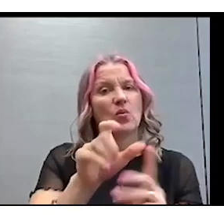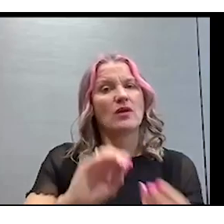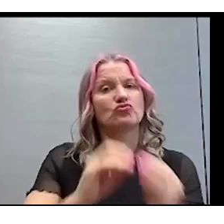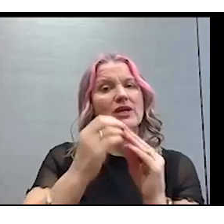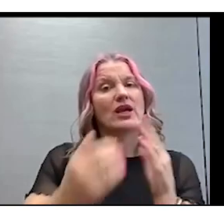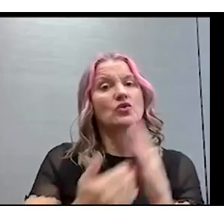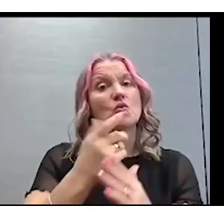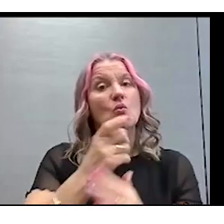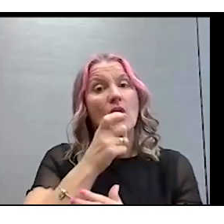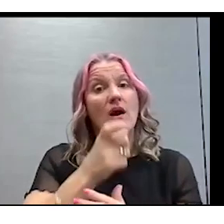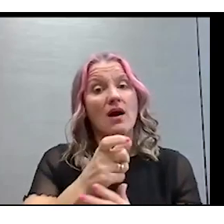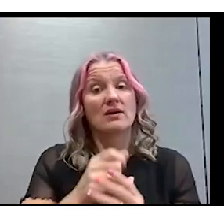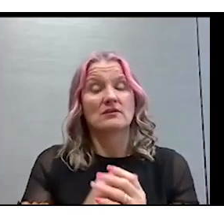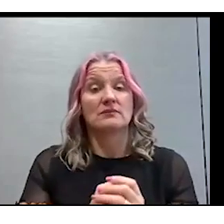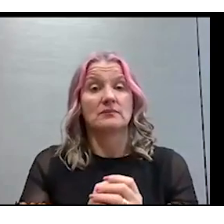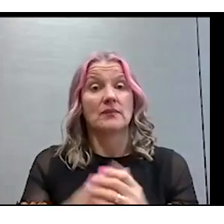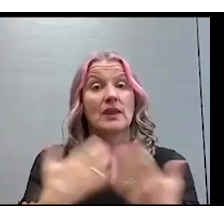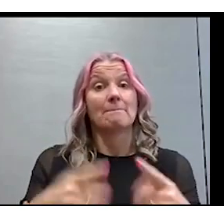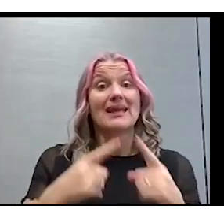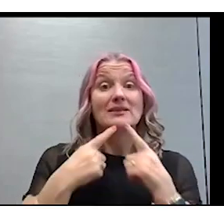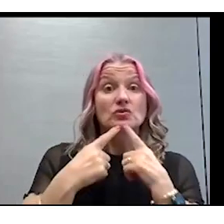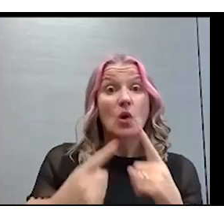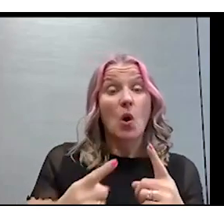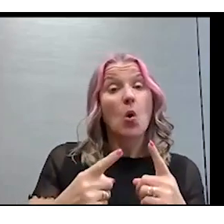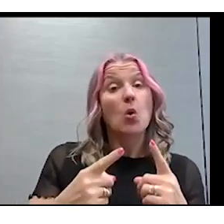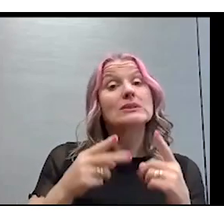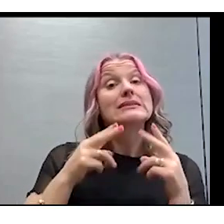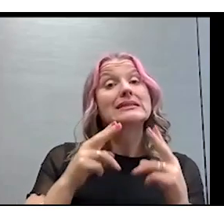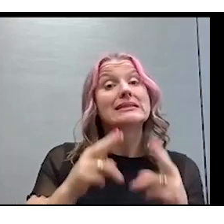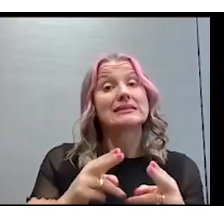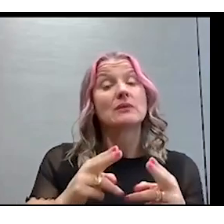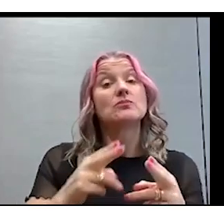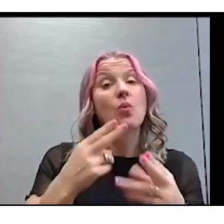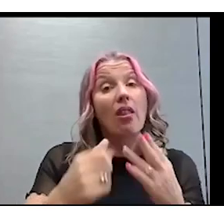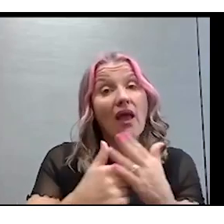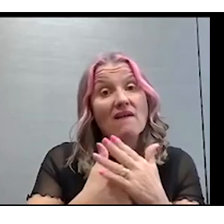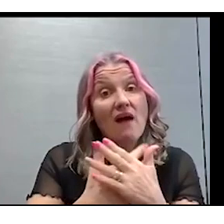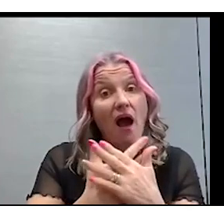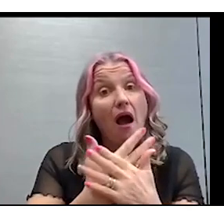Now, I told you that these systems are going to evolve and are evolving.